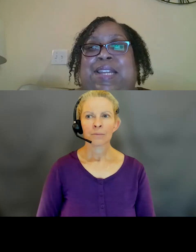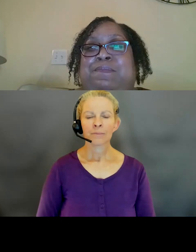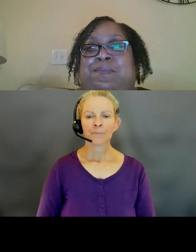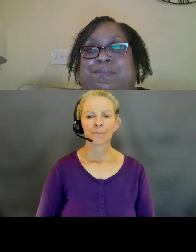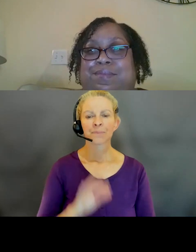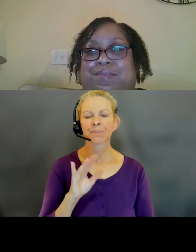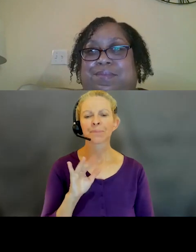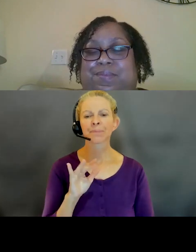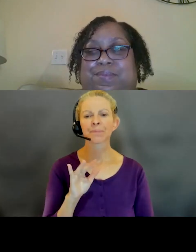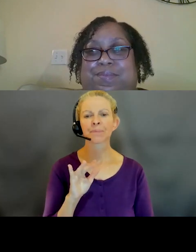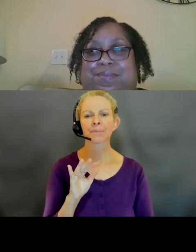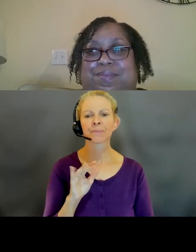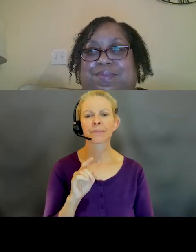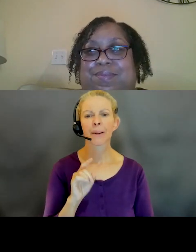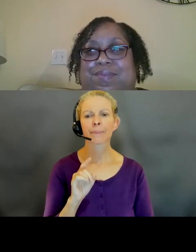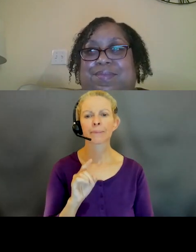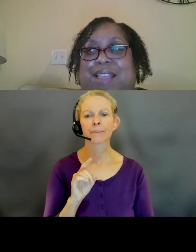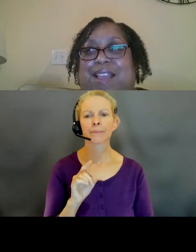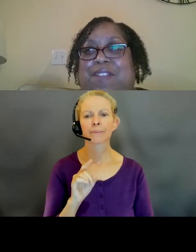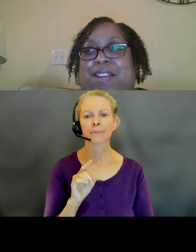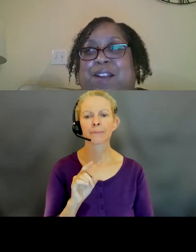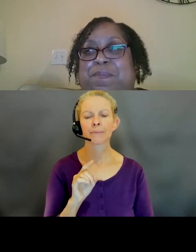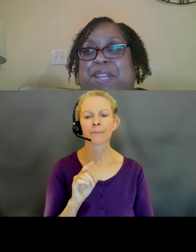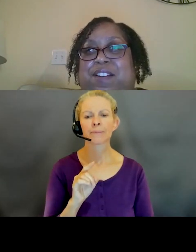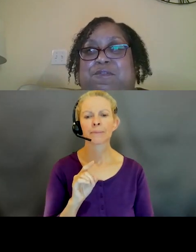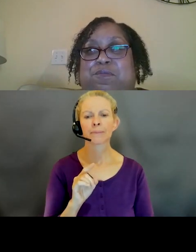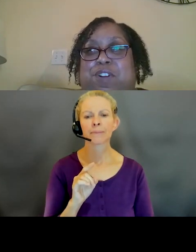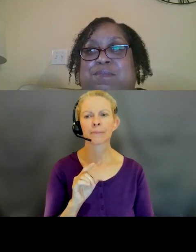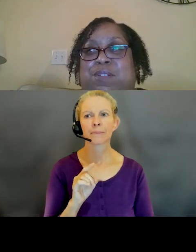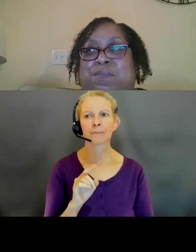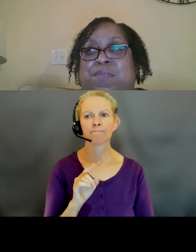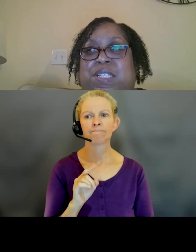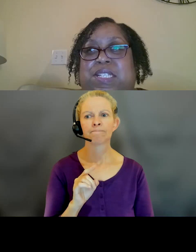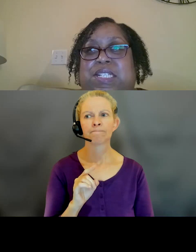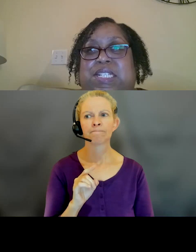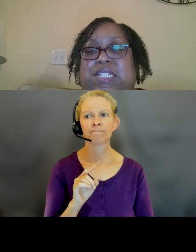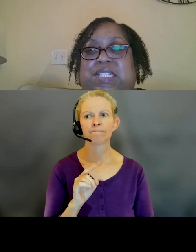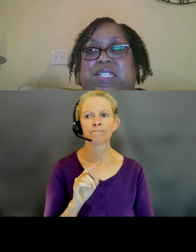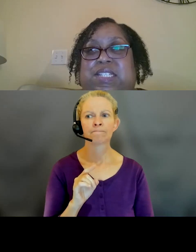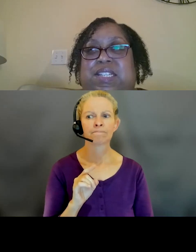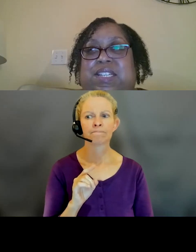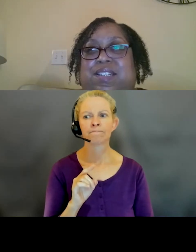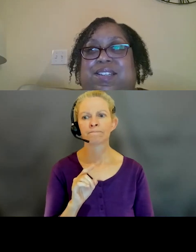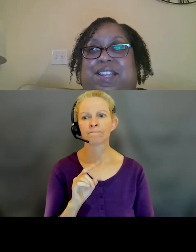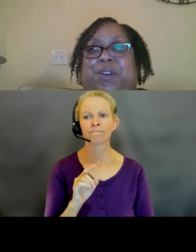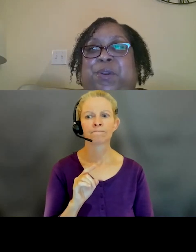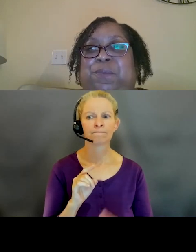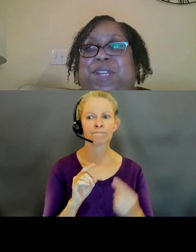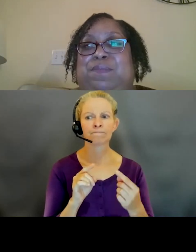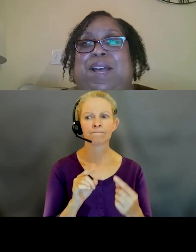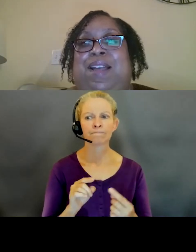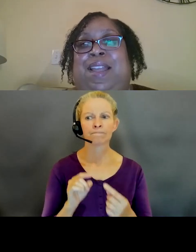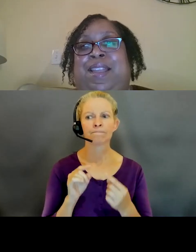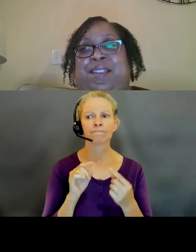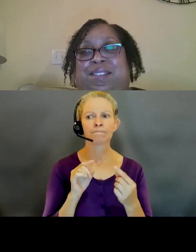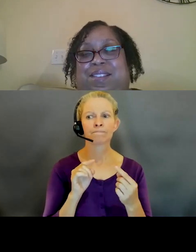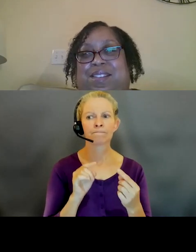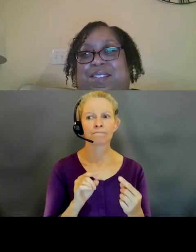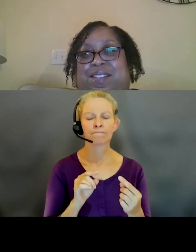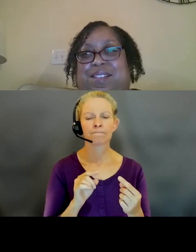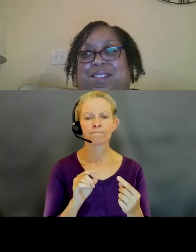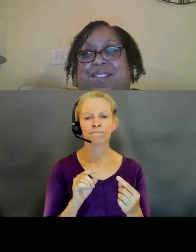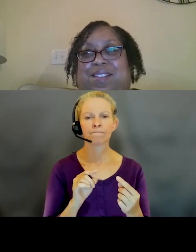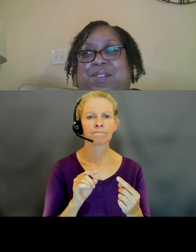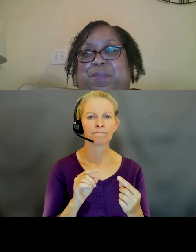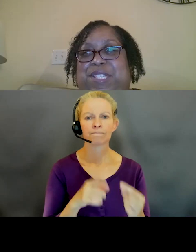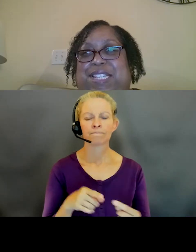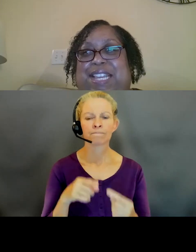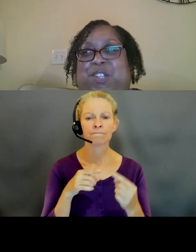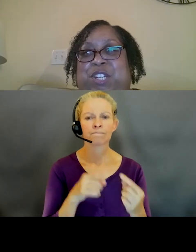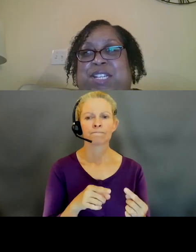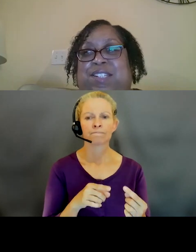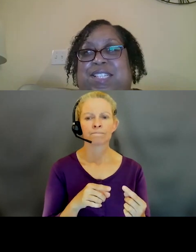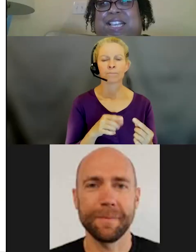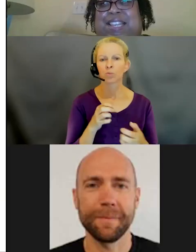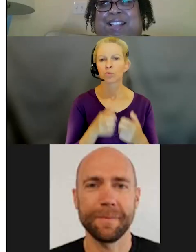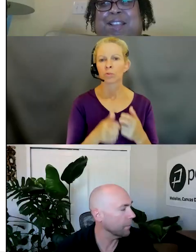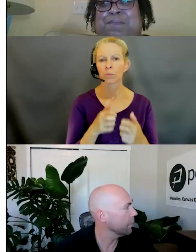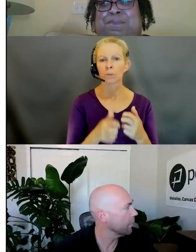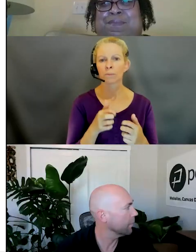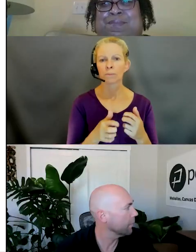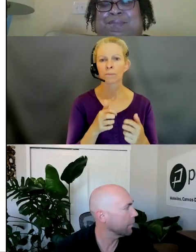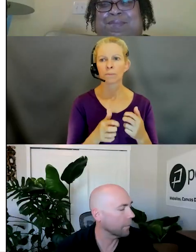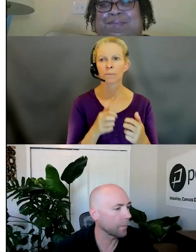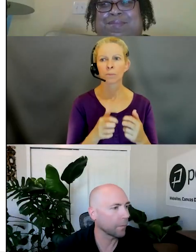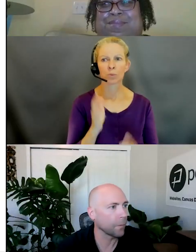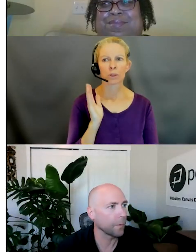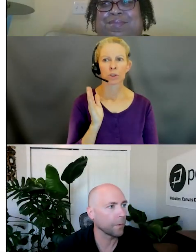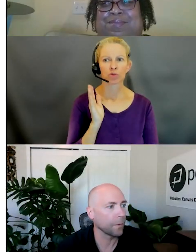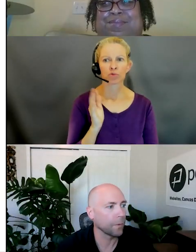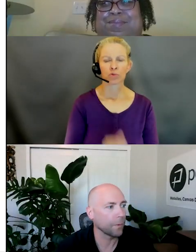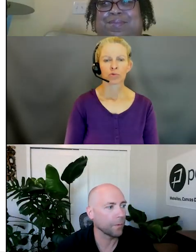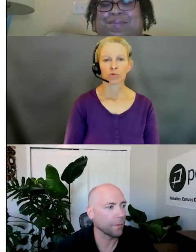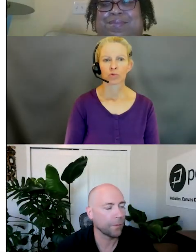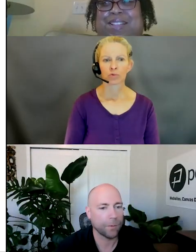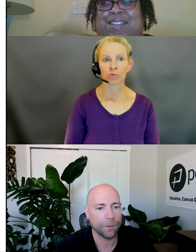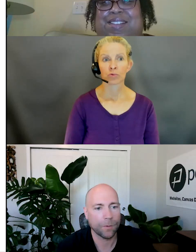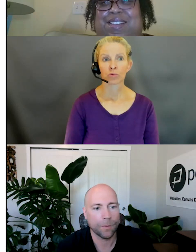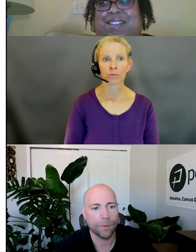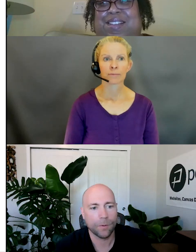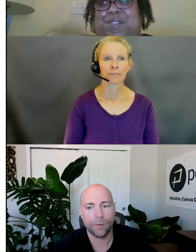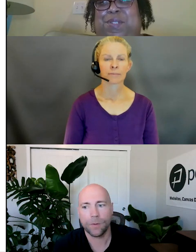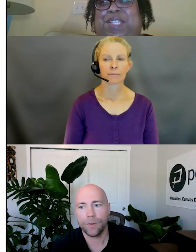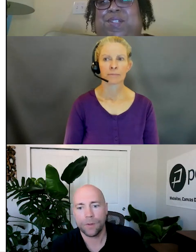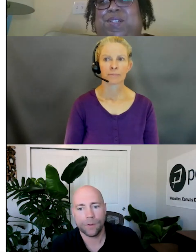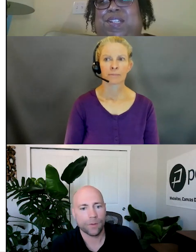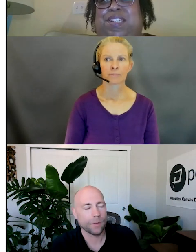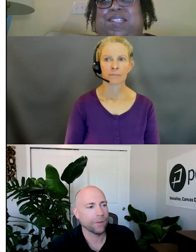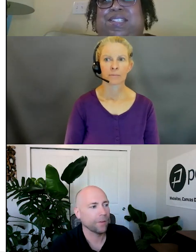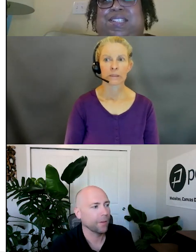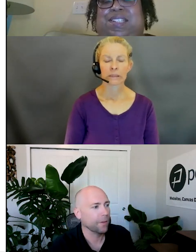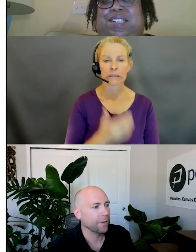I am having a bit of a problem. Here with my presentation. It looks like I am... Oh, dear.